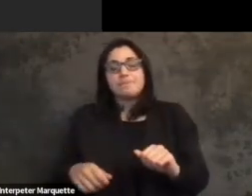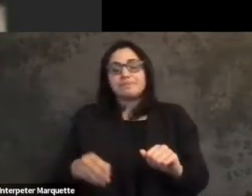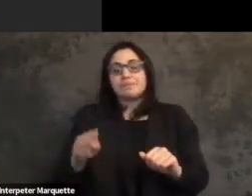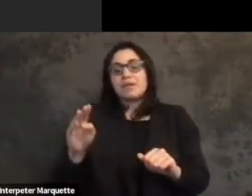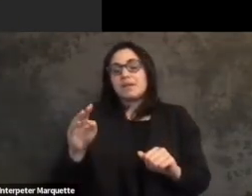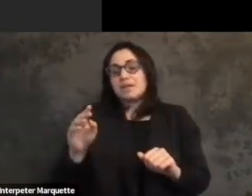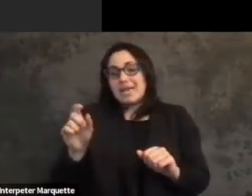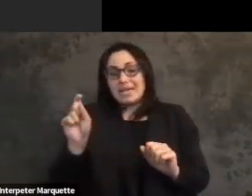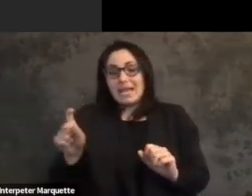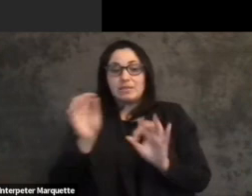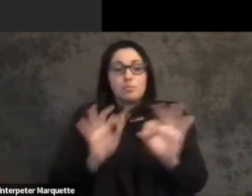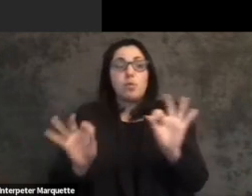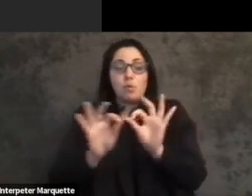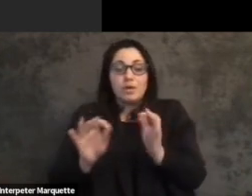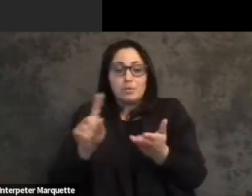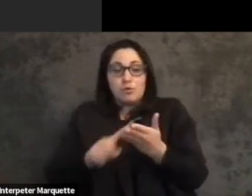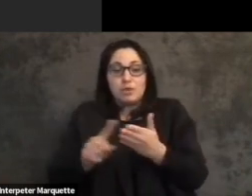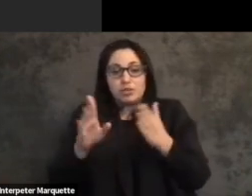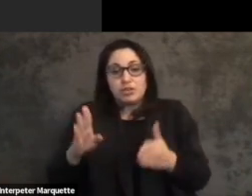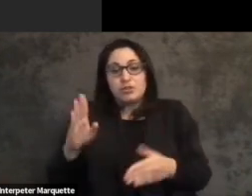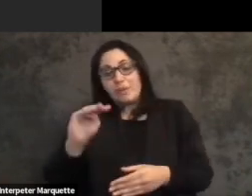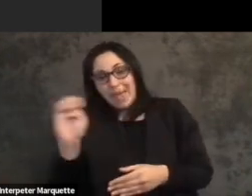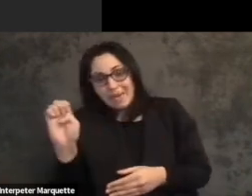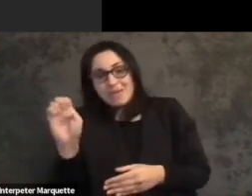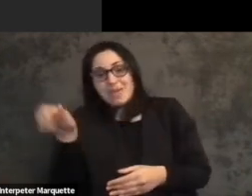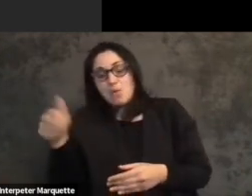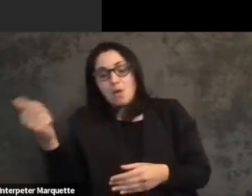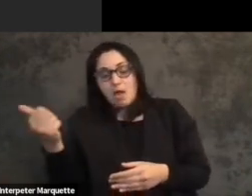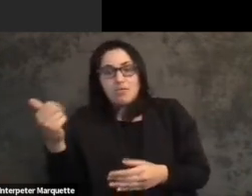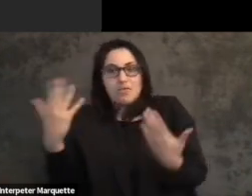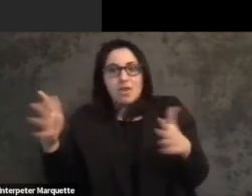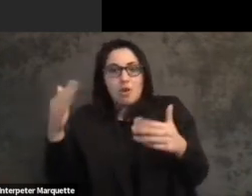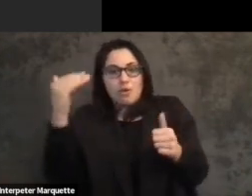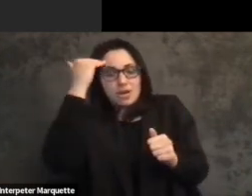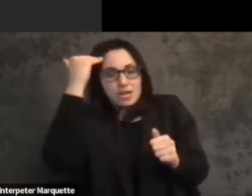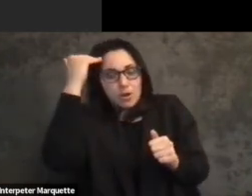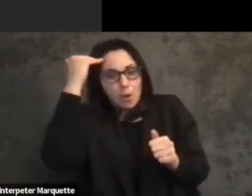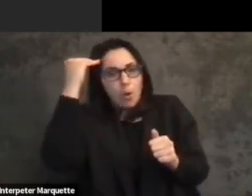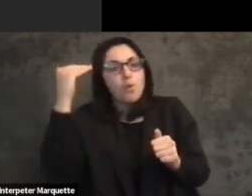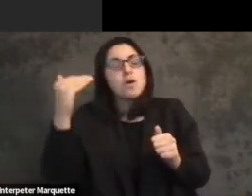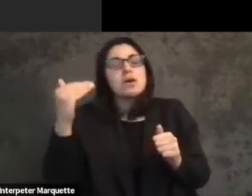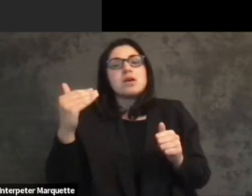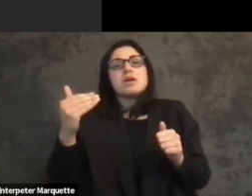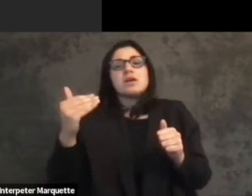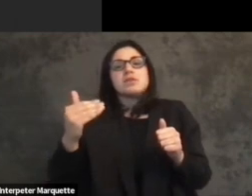has given us such victories in HIV research, and also has distance post viral researchers